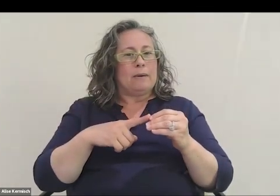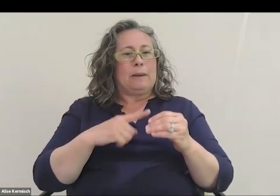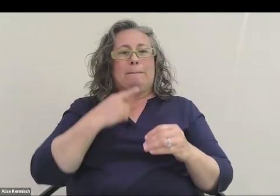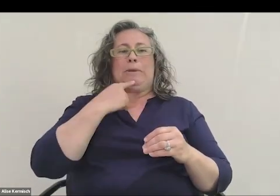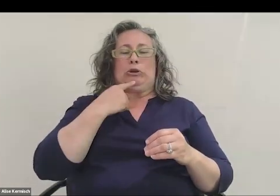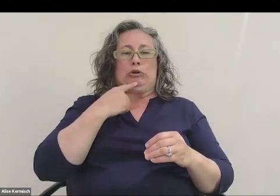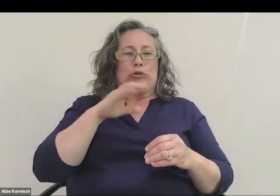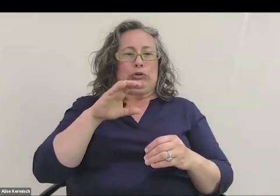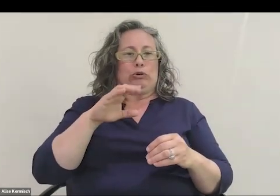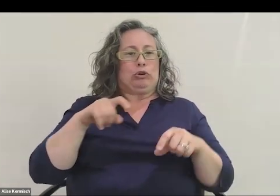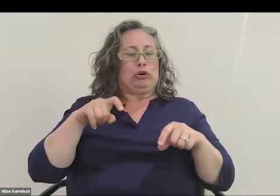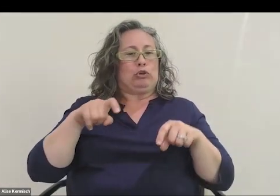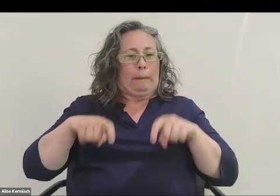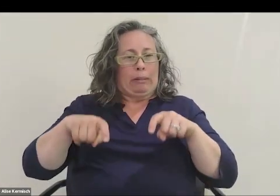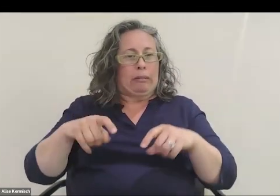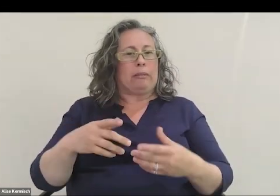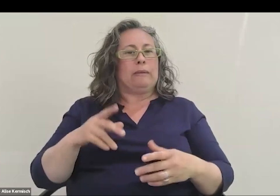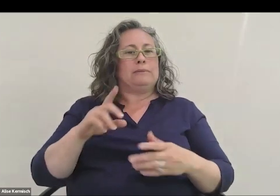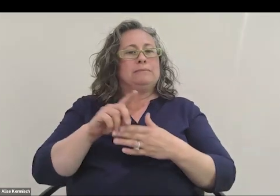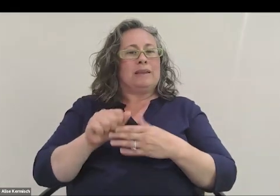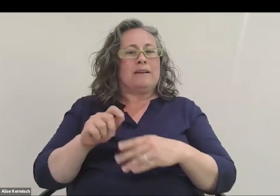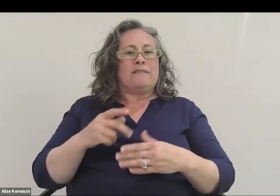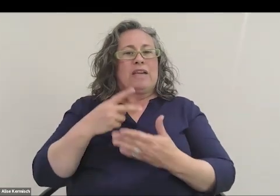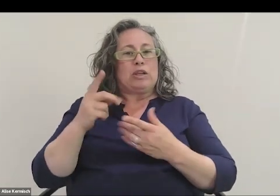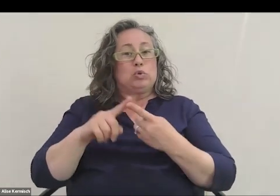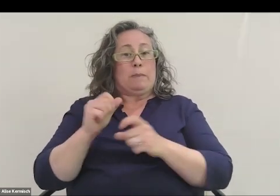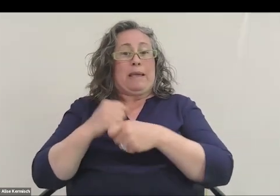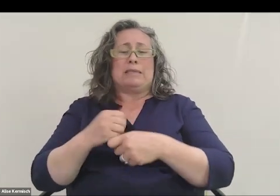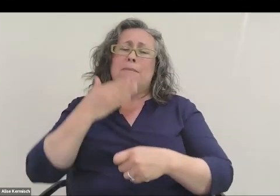That's right on to them. Therefore we can ignore what they say about technology when they complain